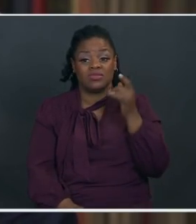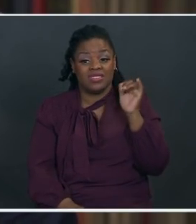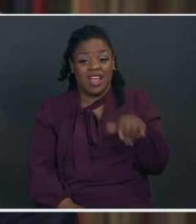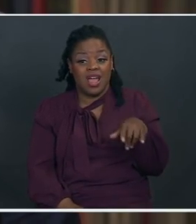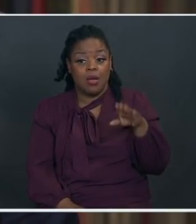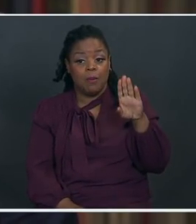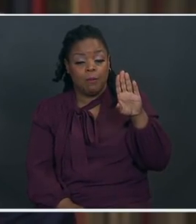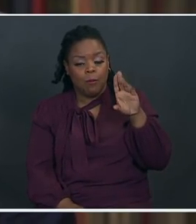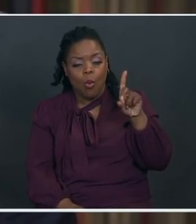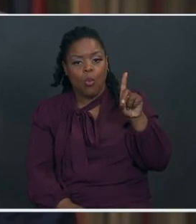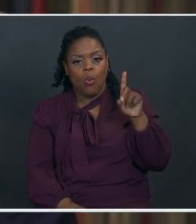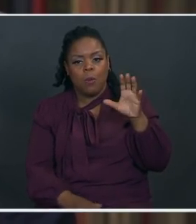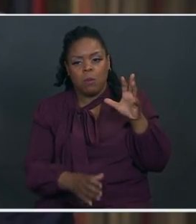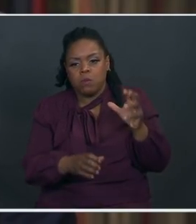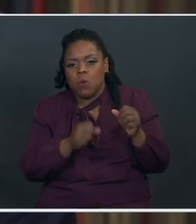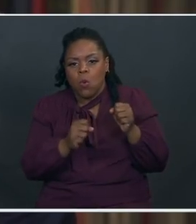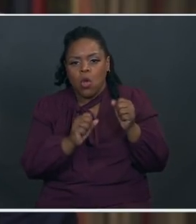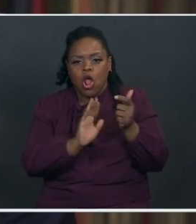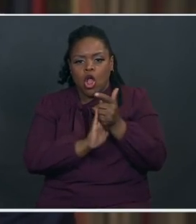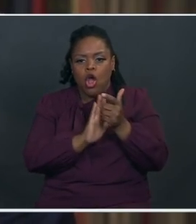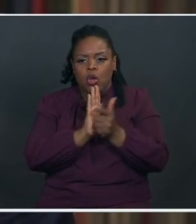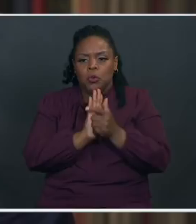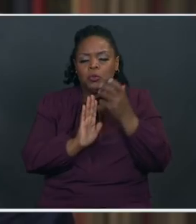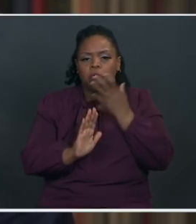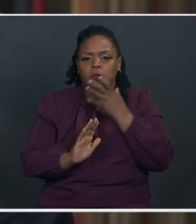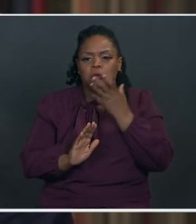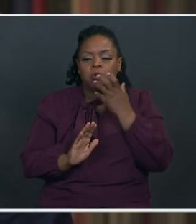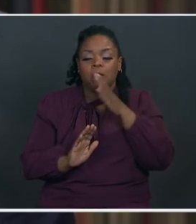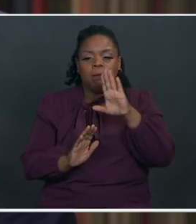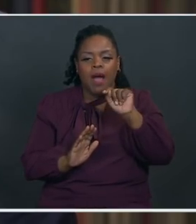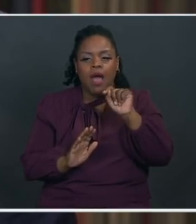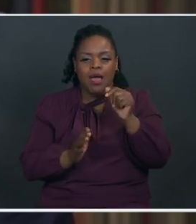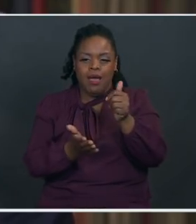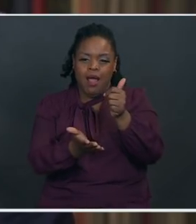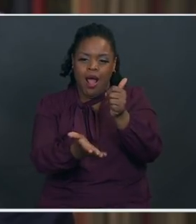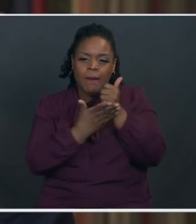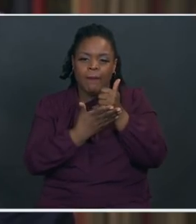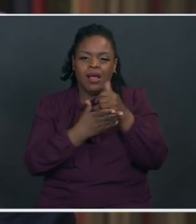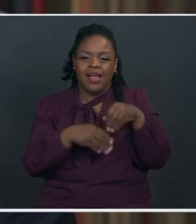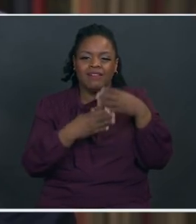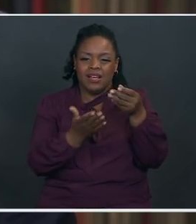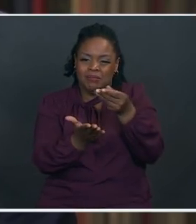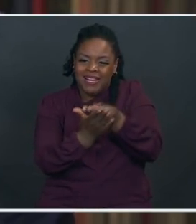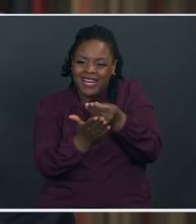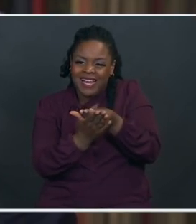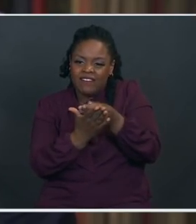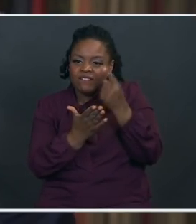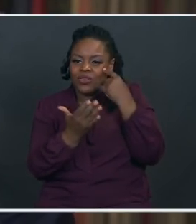that will help fund the effort that we're outlining today and providing the resources we need to defeat this pandemic.